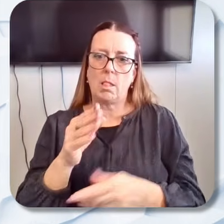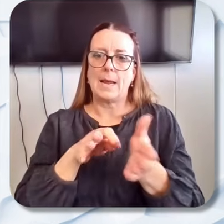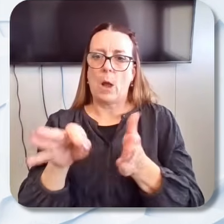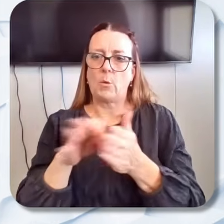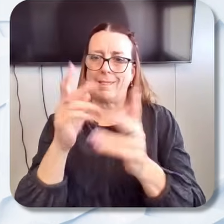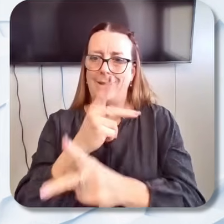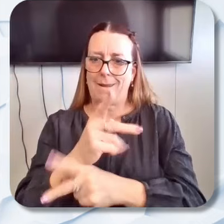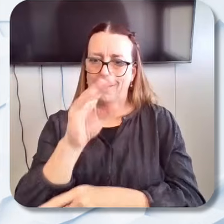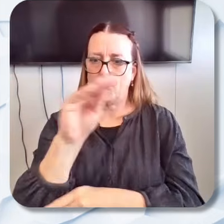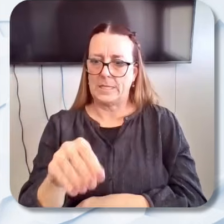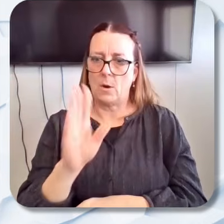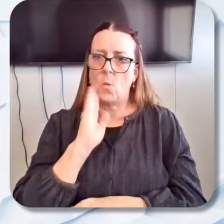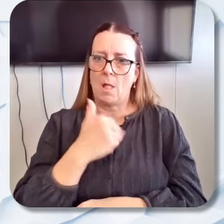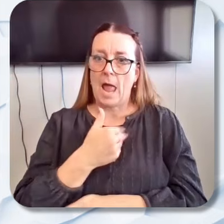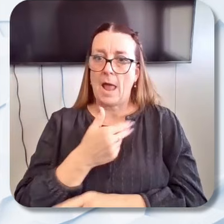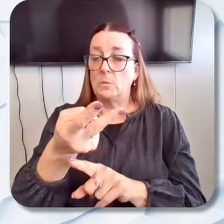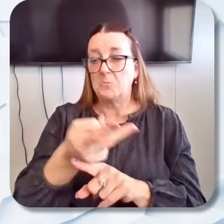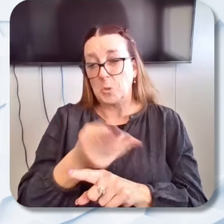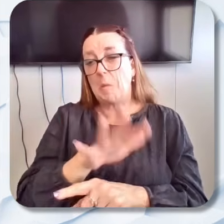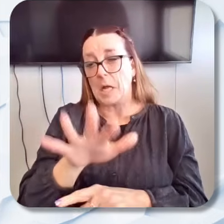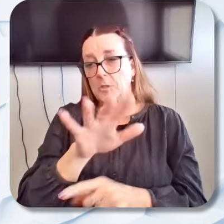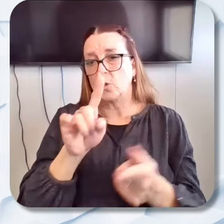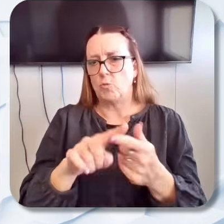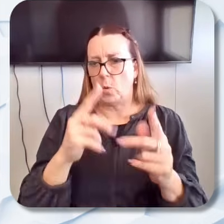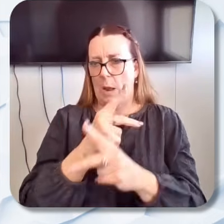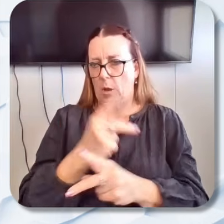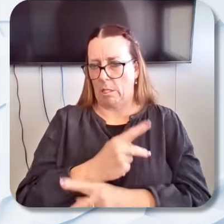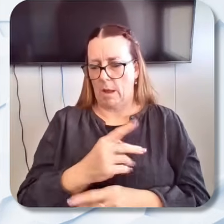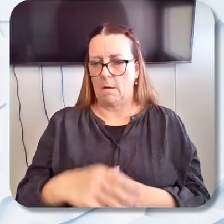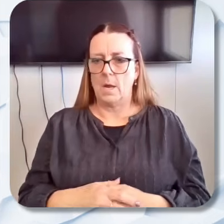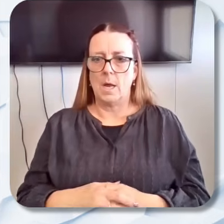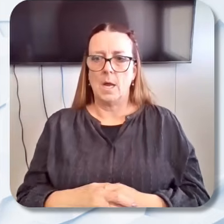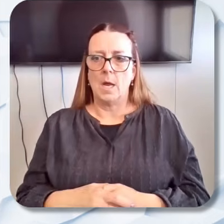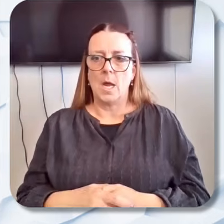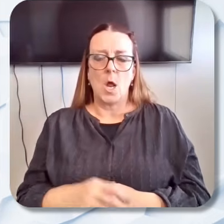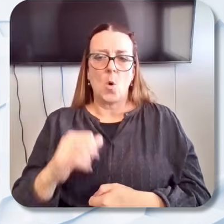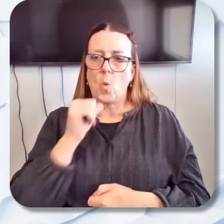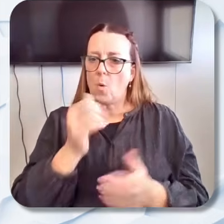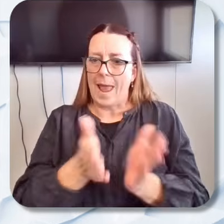have a couple of months to do that. So it's not as though we're going to ask for it in a day or a week.